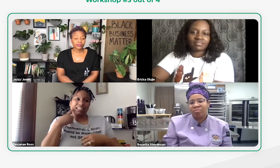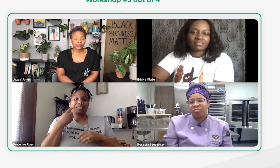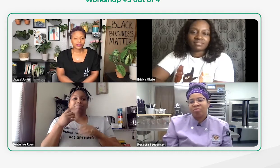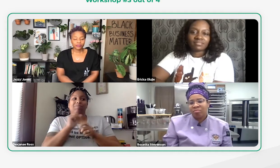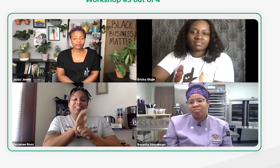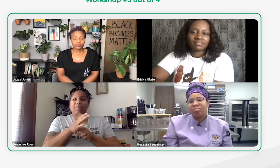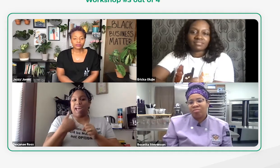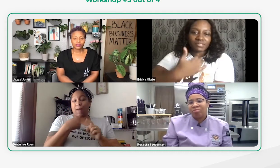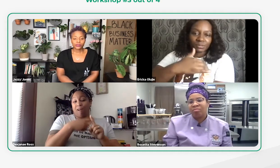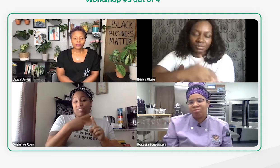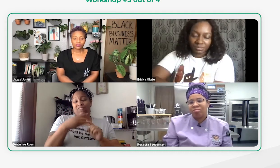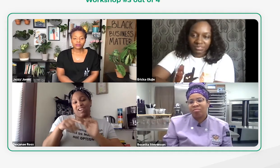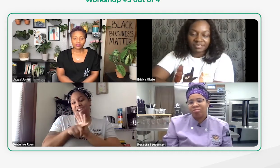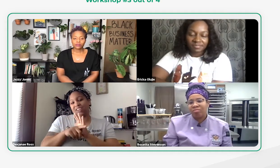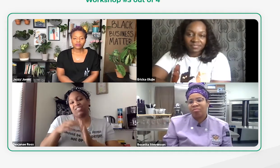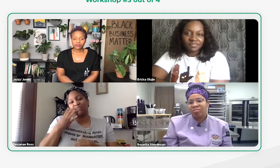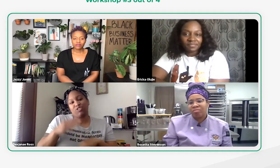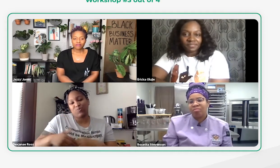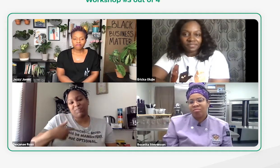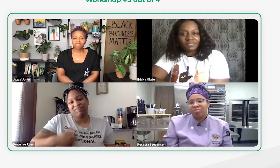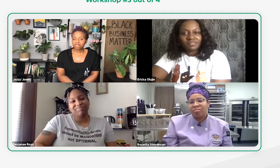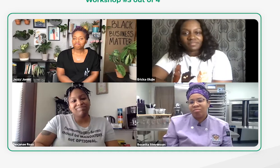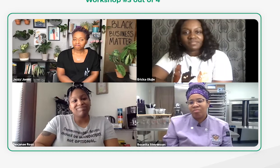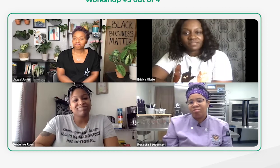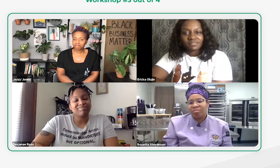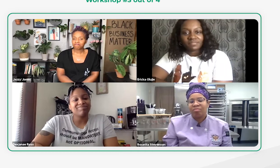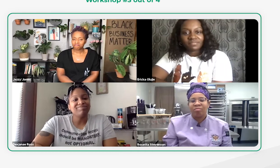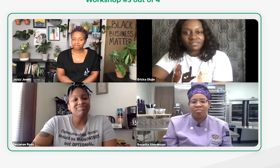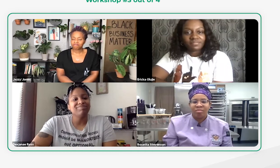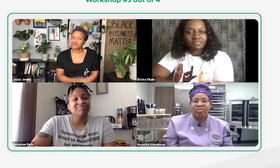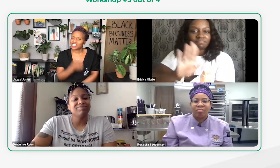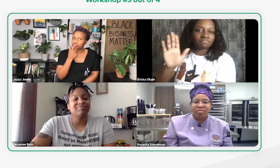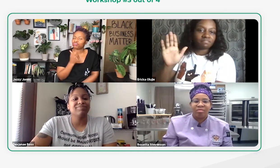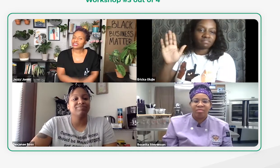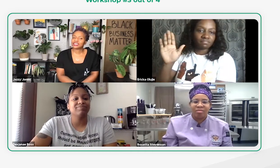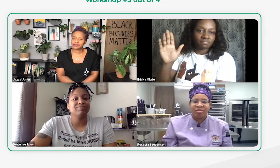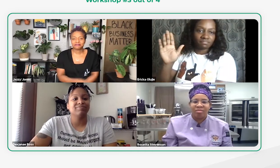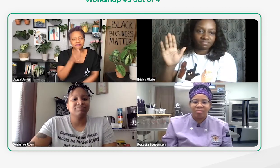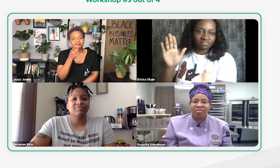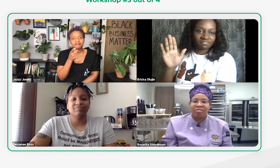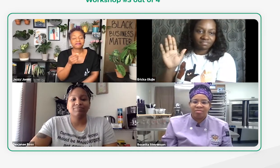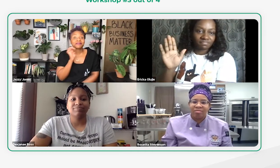own pocket. Expense came out of my own pocket. I had positive and negative impacts due to COVID.